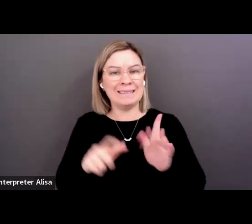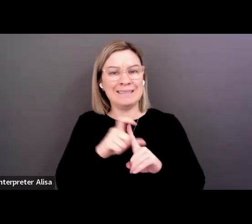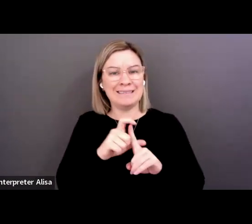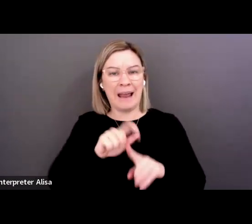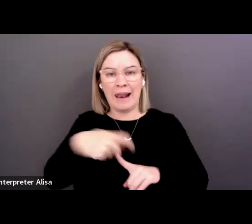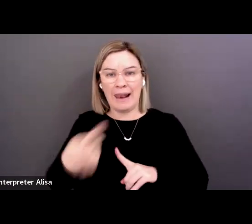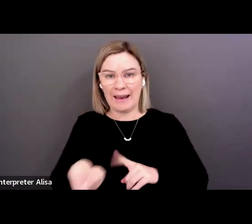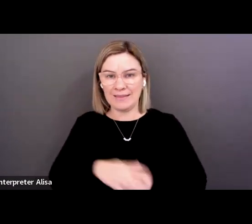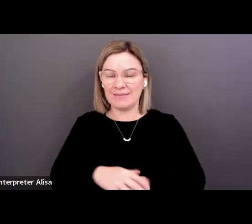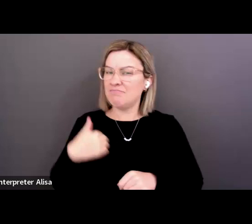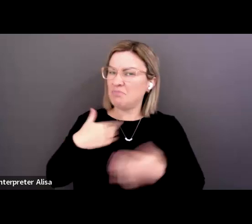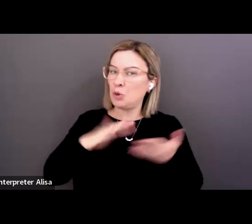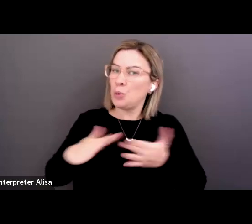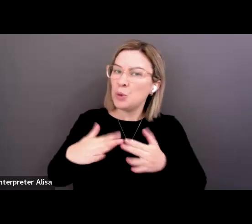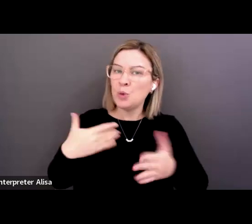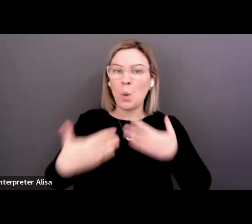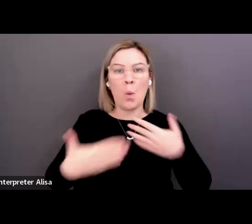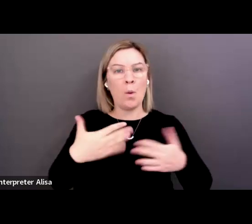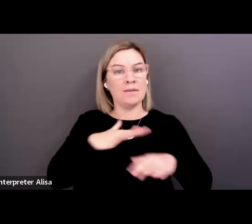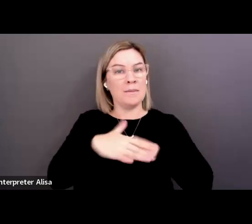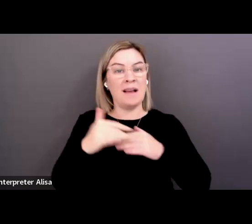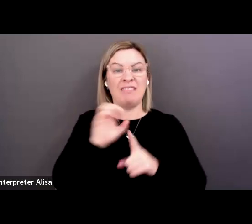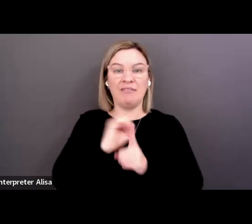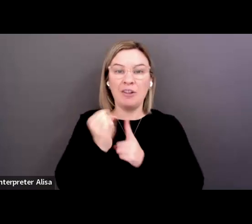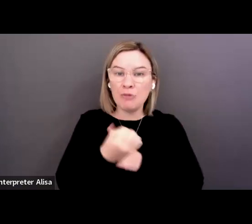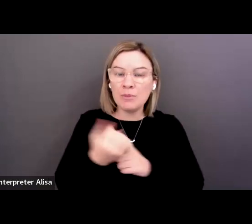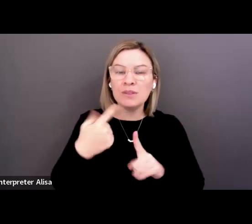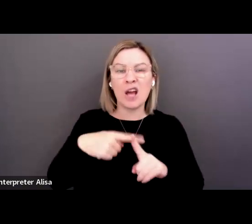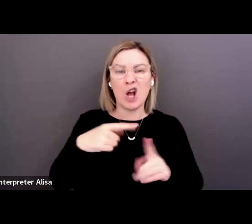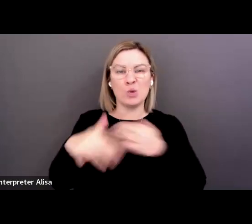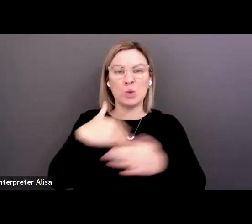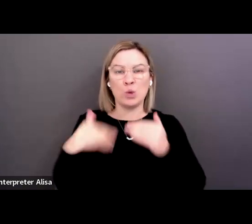have a speculative futures practice called The Things We Did Next. I've